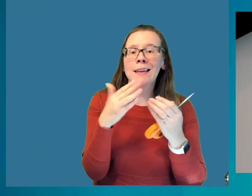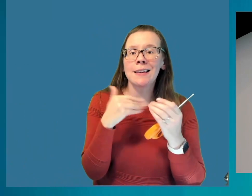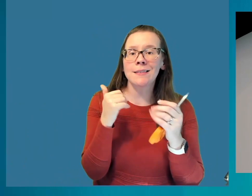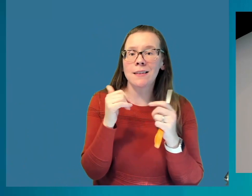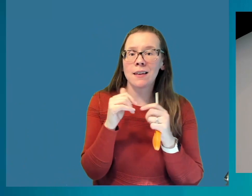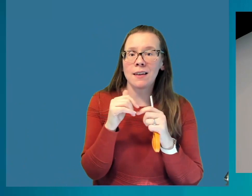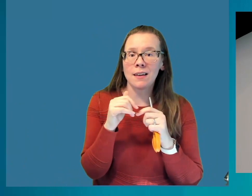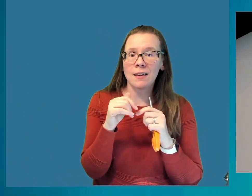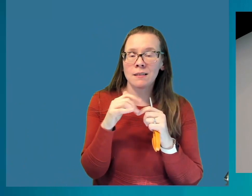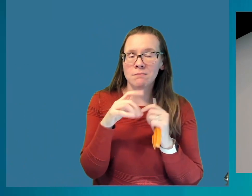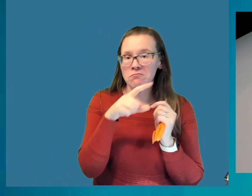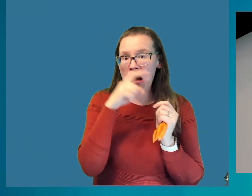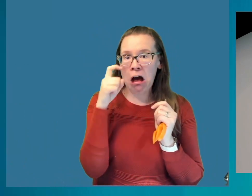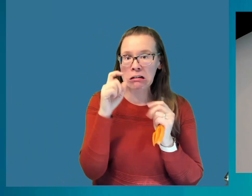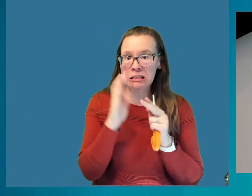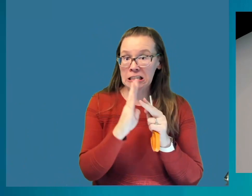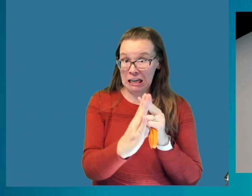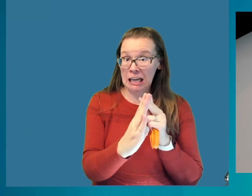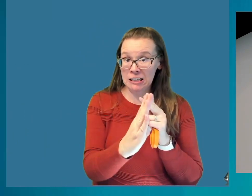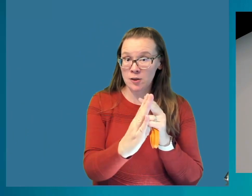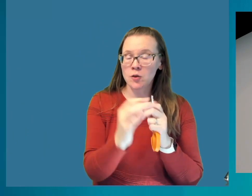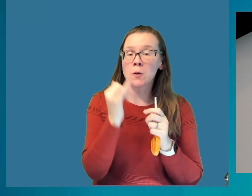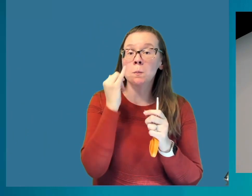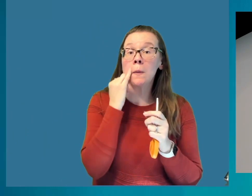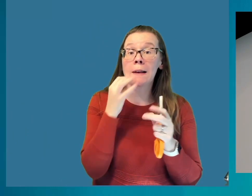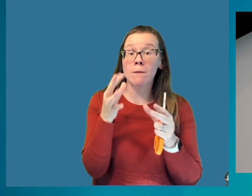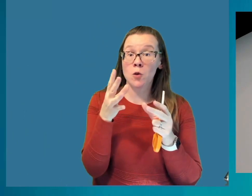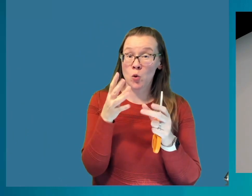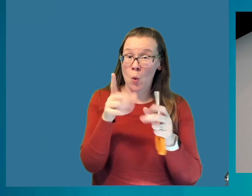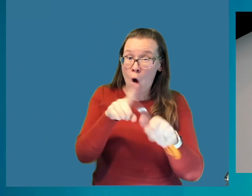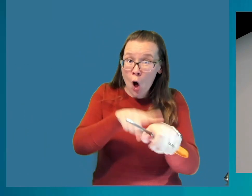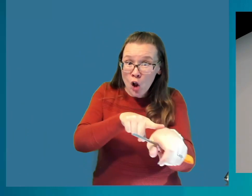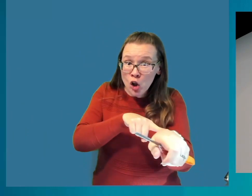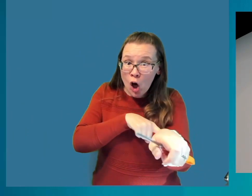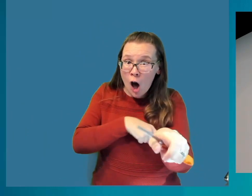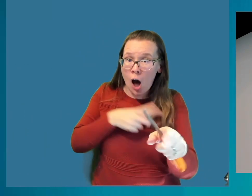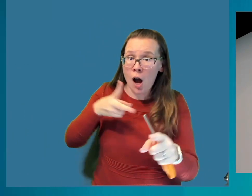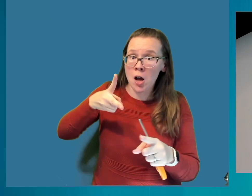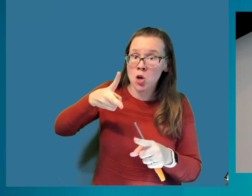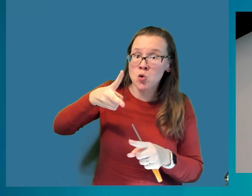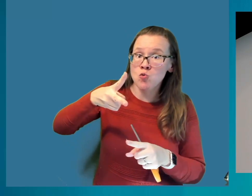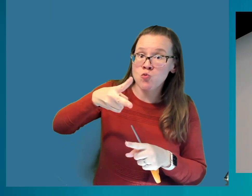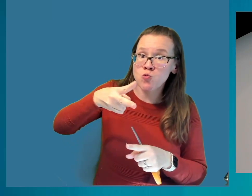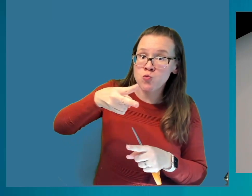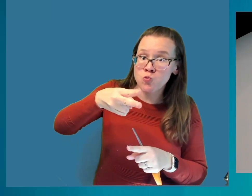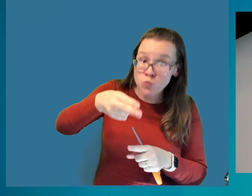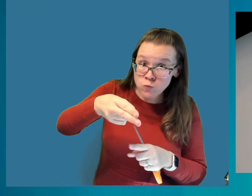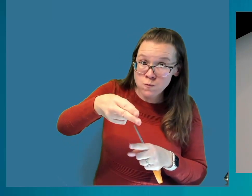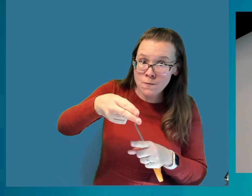if you make several repeated short cutting snips, it's easier for it to look jagged.